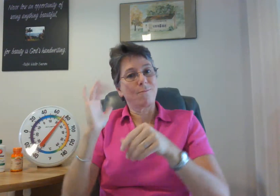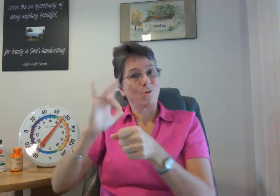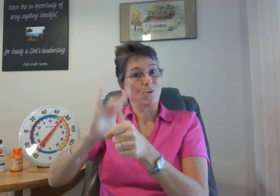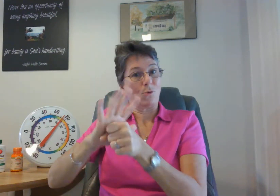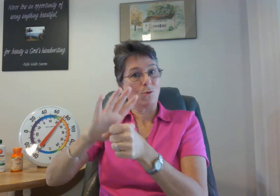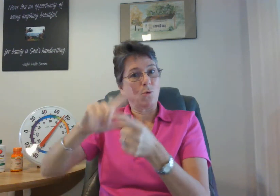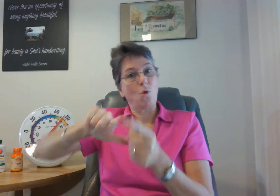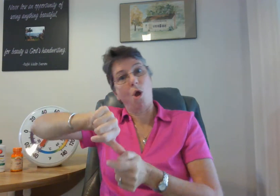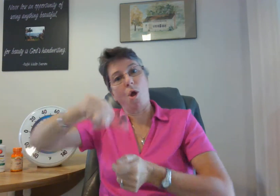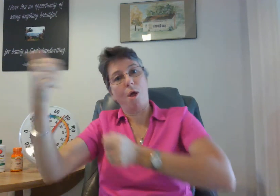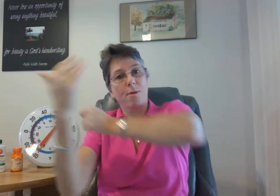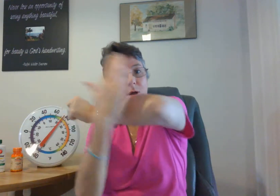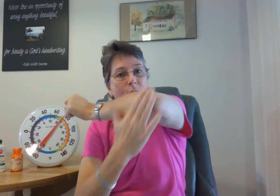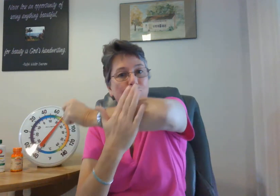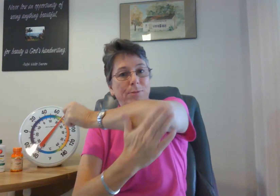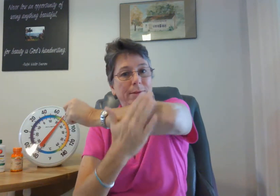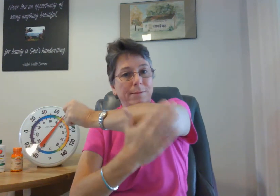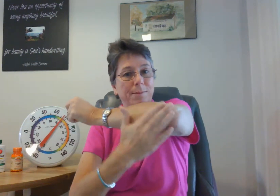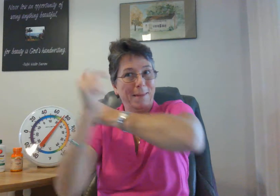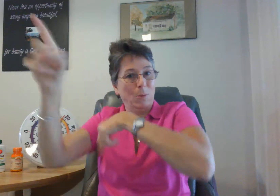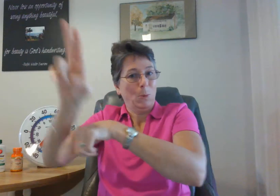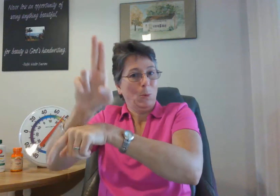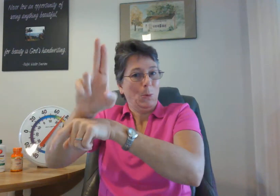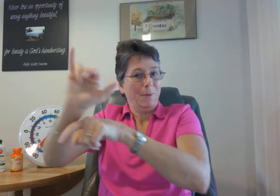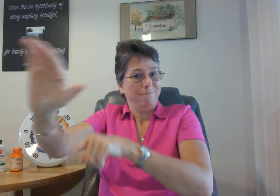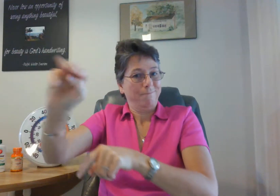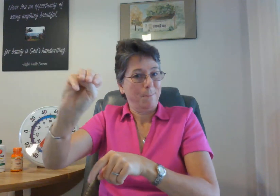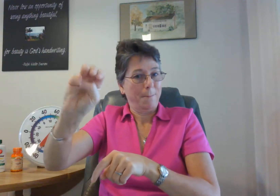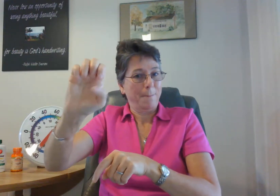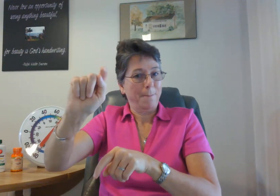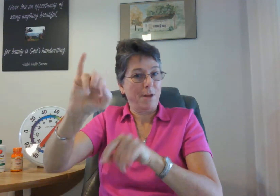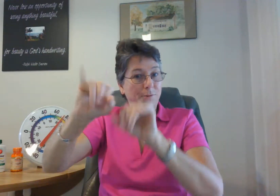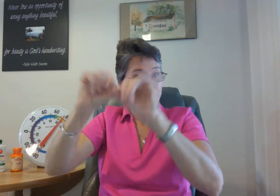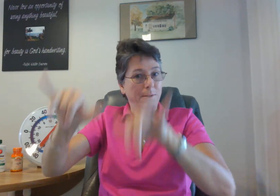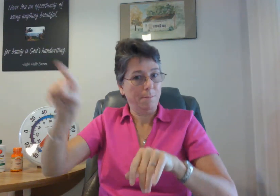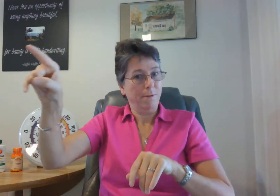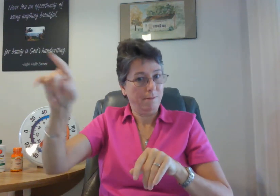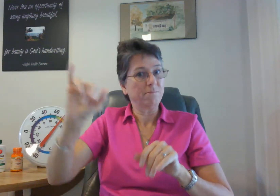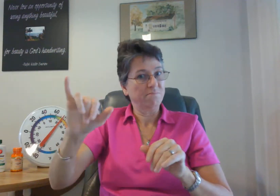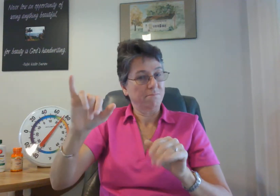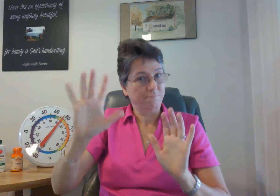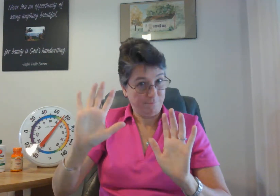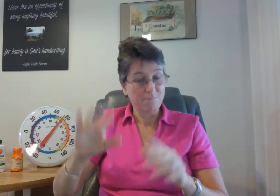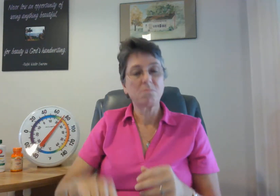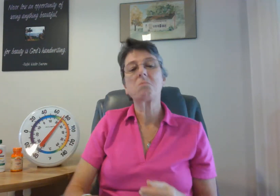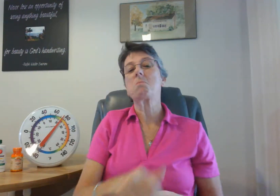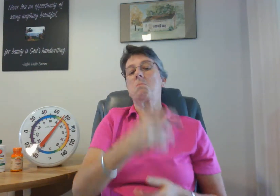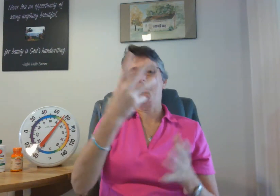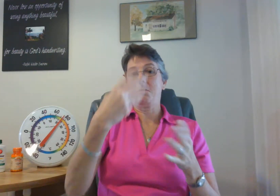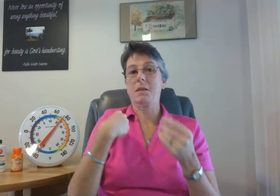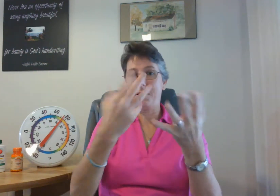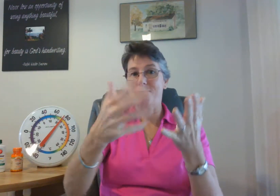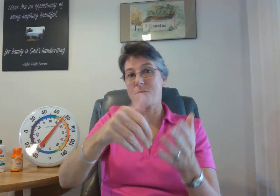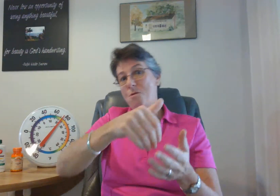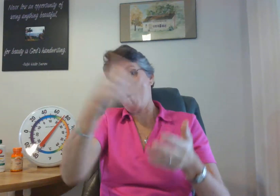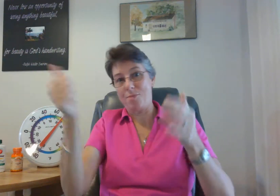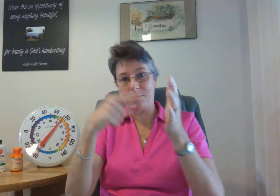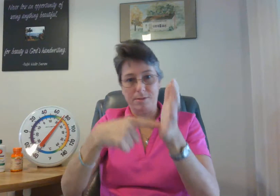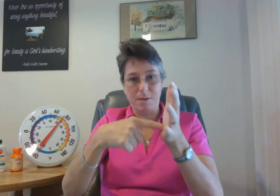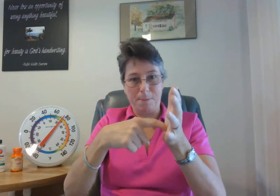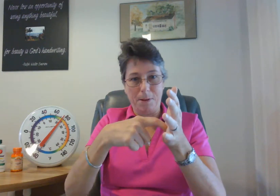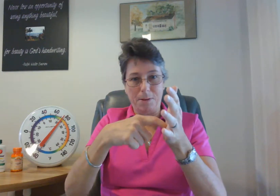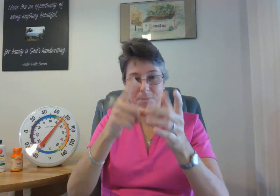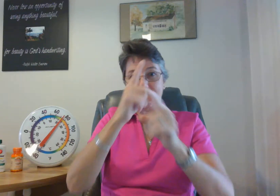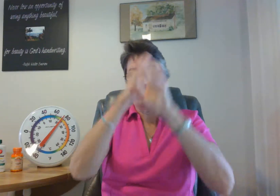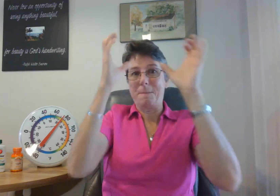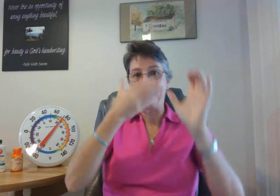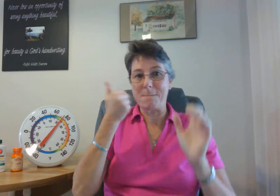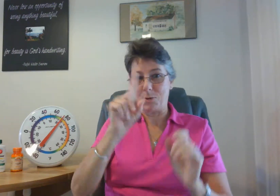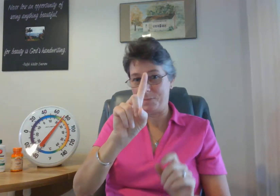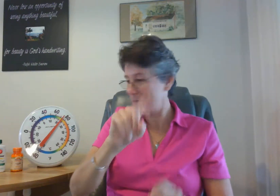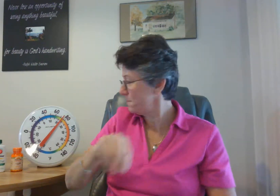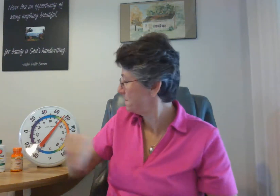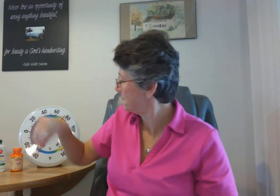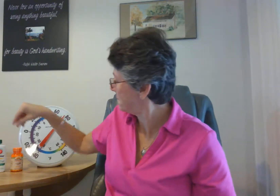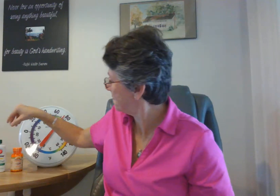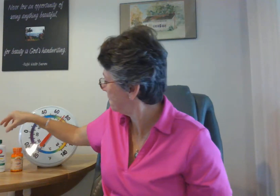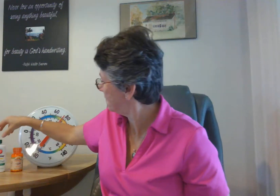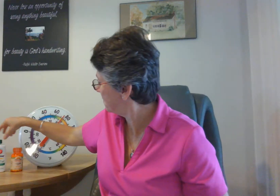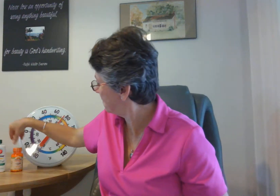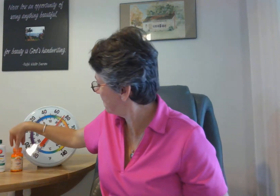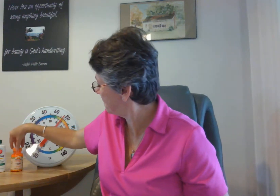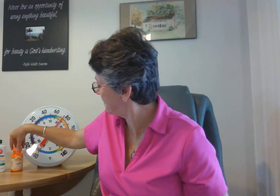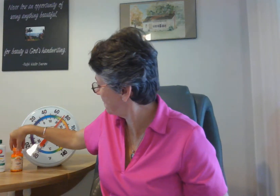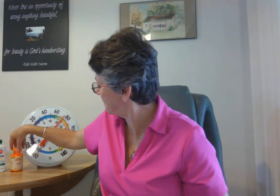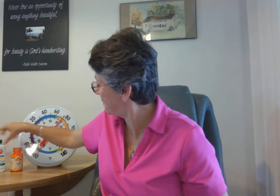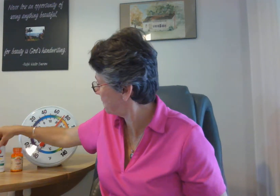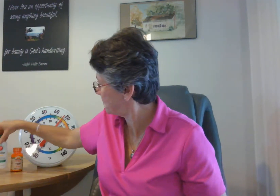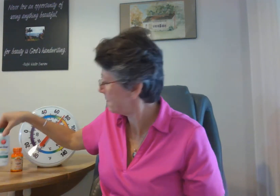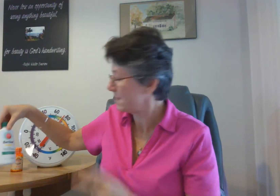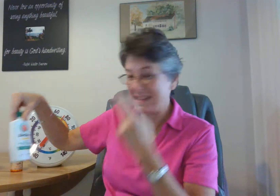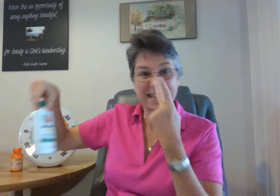See the symbol, C. The numbers are different.